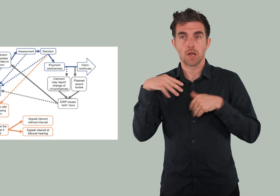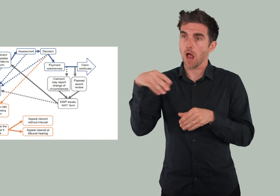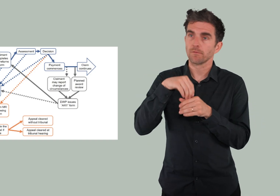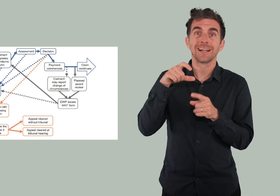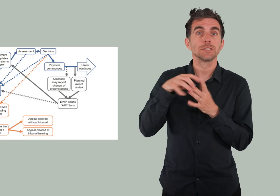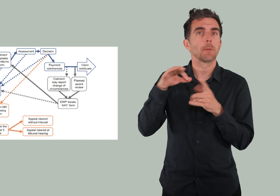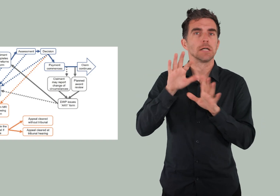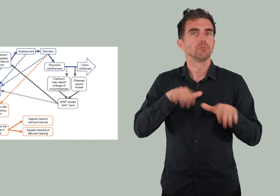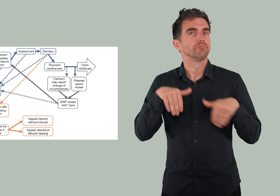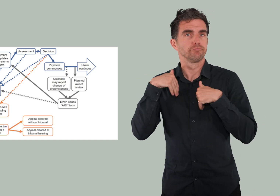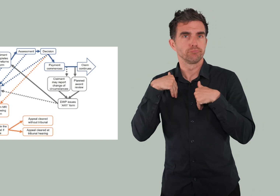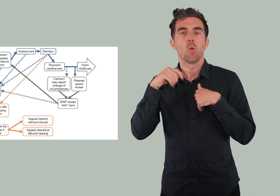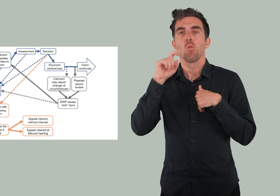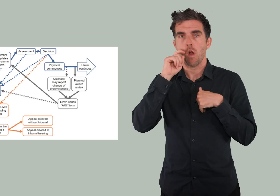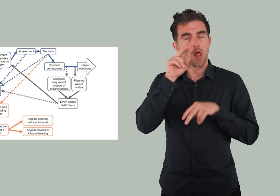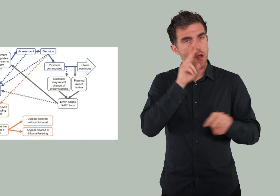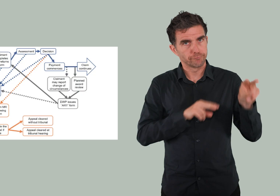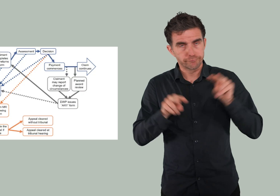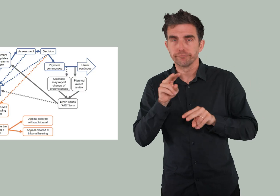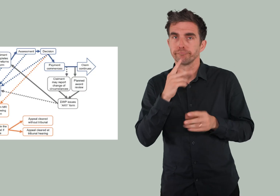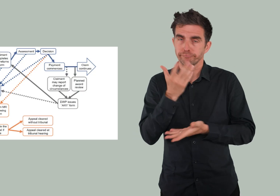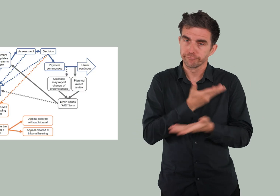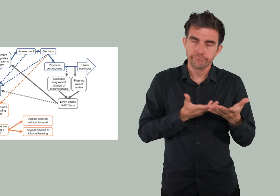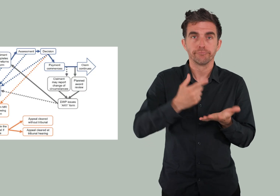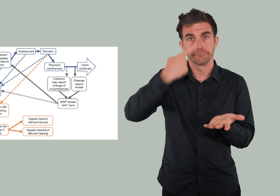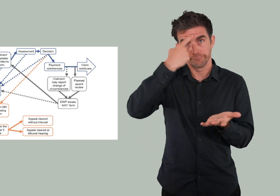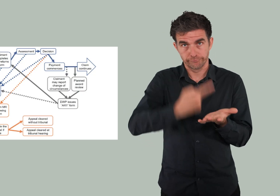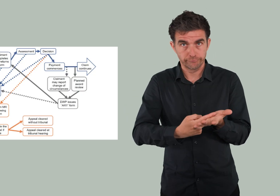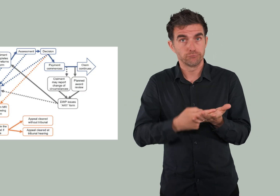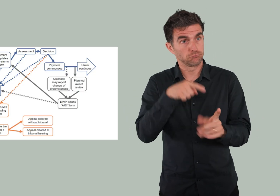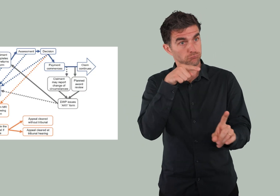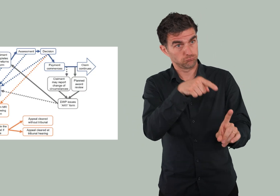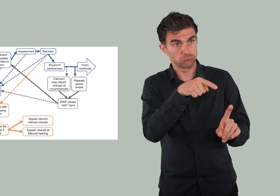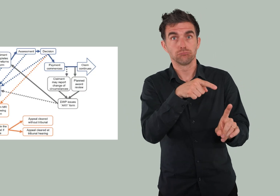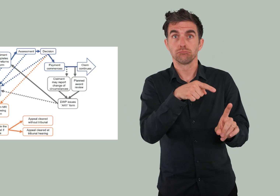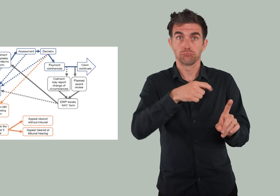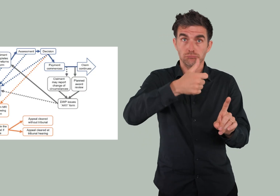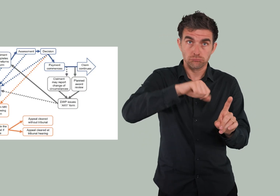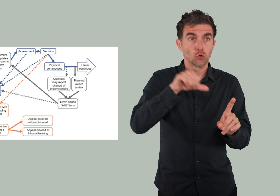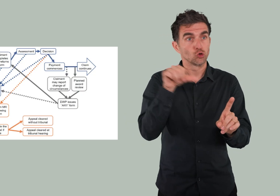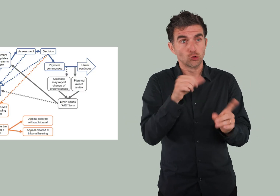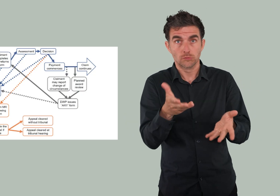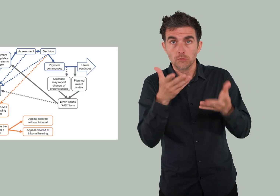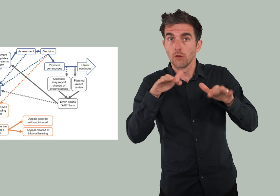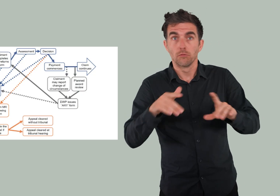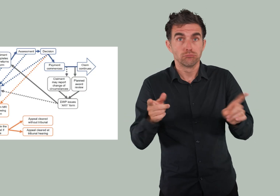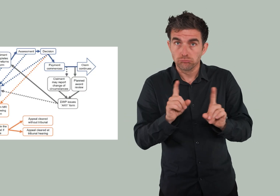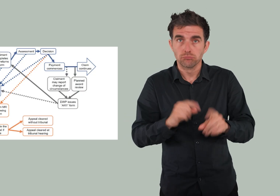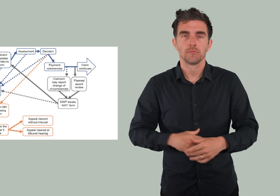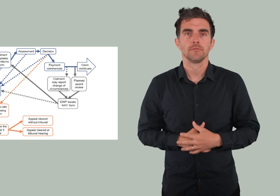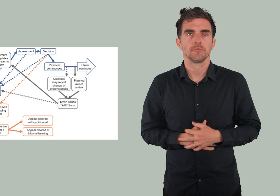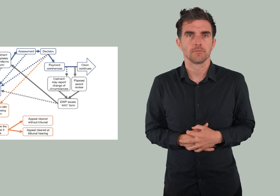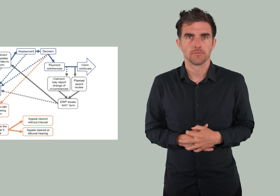and independent of DWP, will make a decision about the claimant’s case.